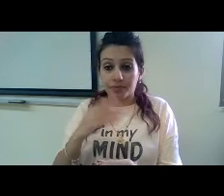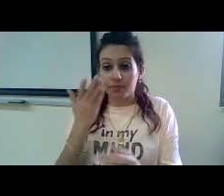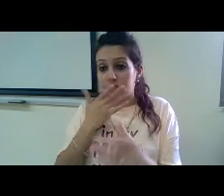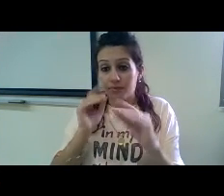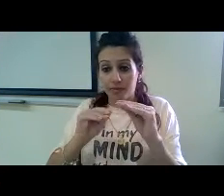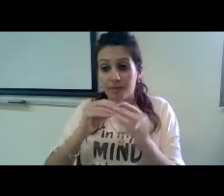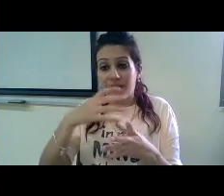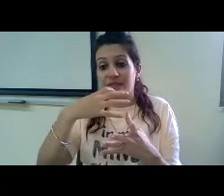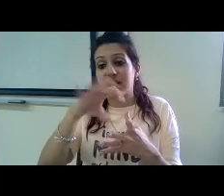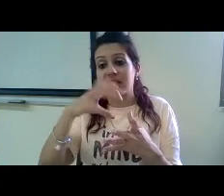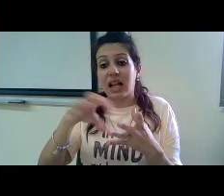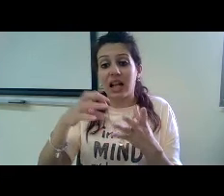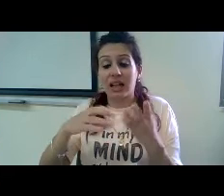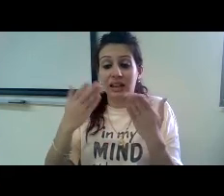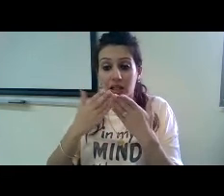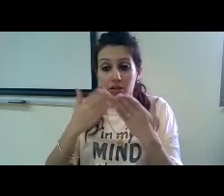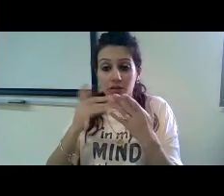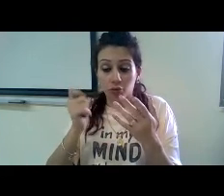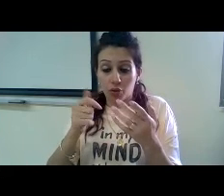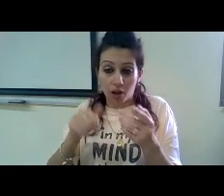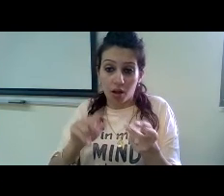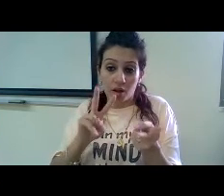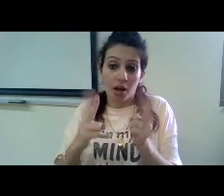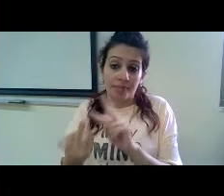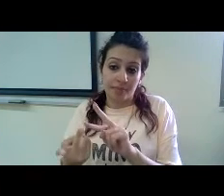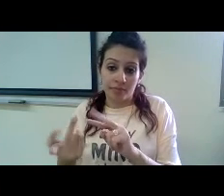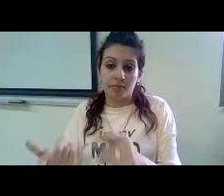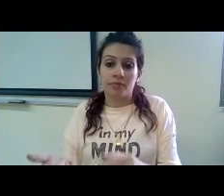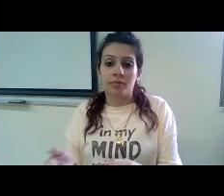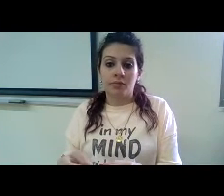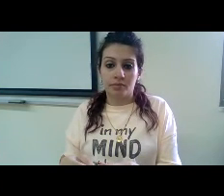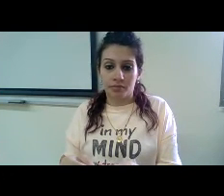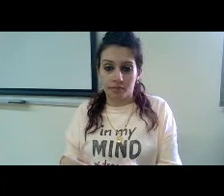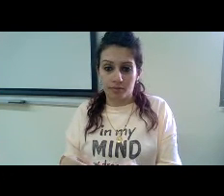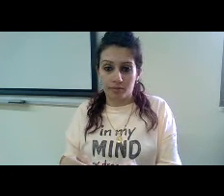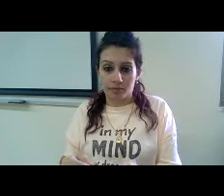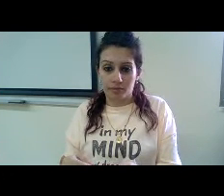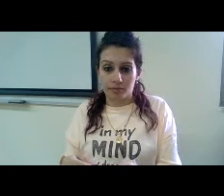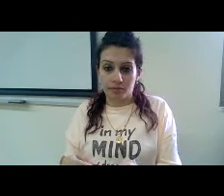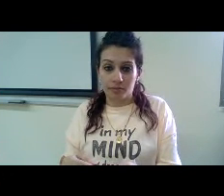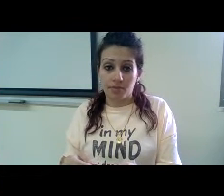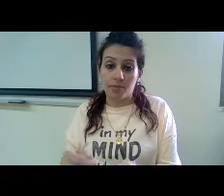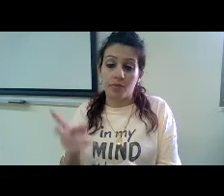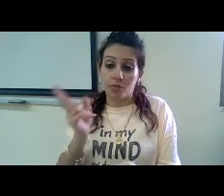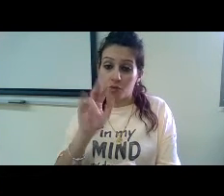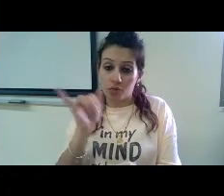Now, teacher and school might need to consider taking parents on board in education,